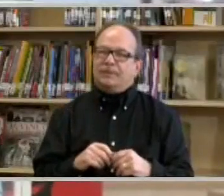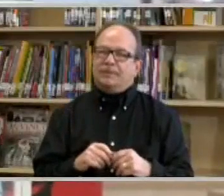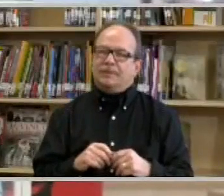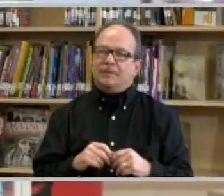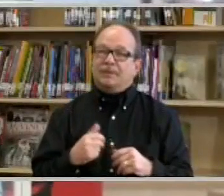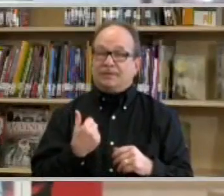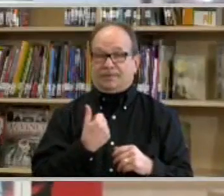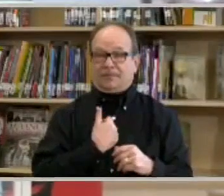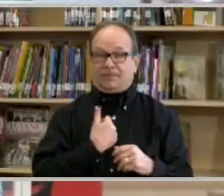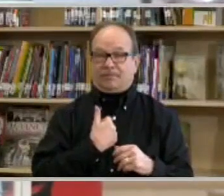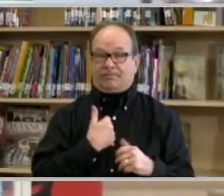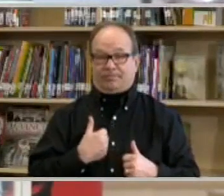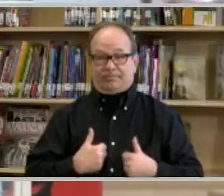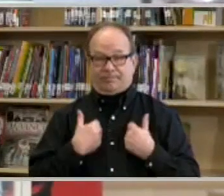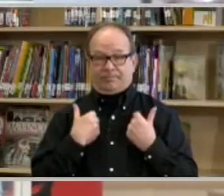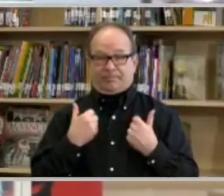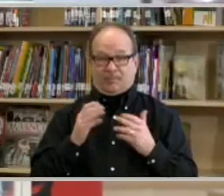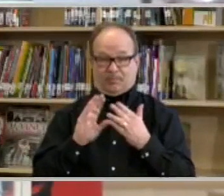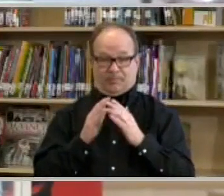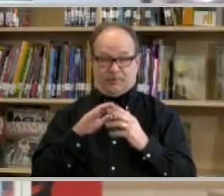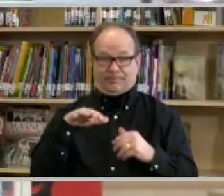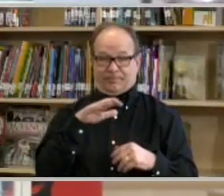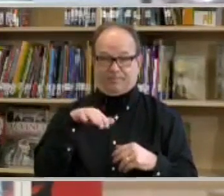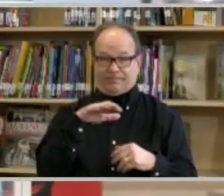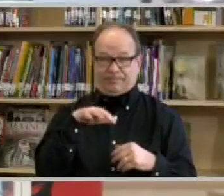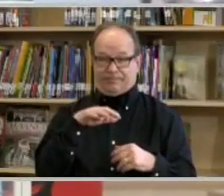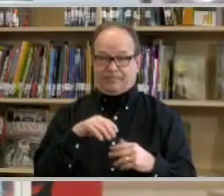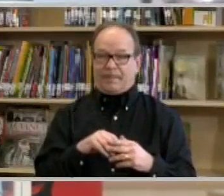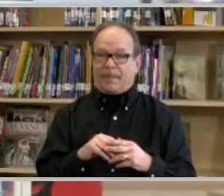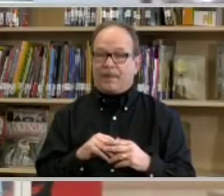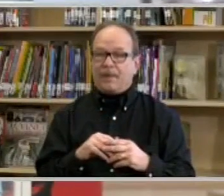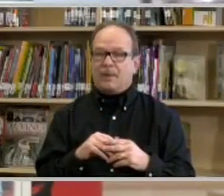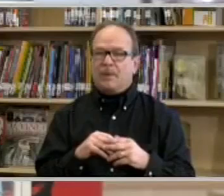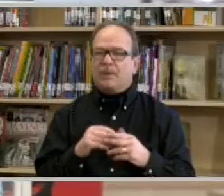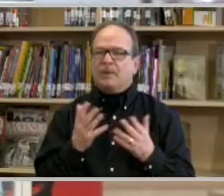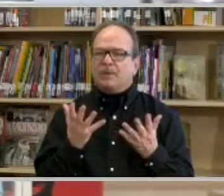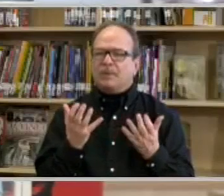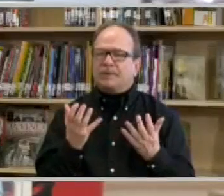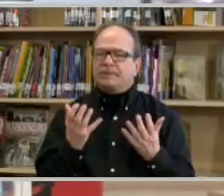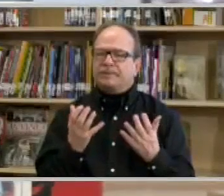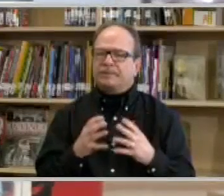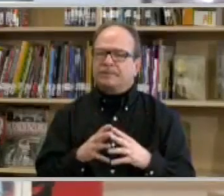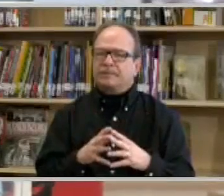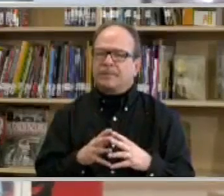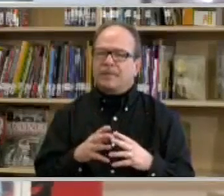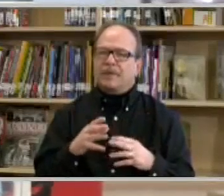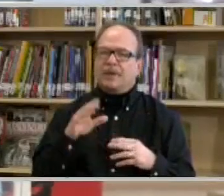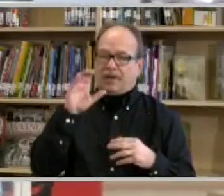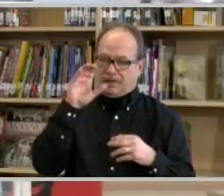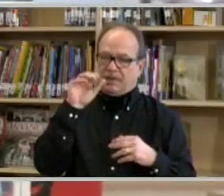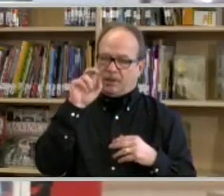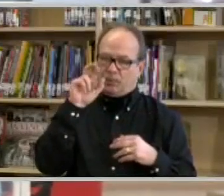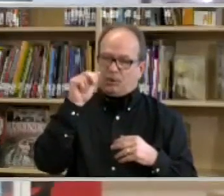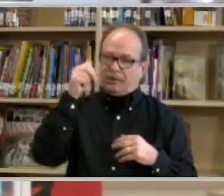QUESTION?